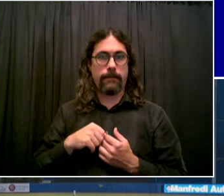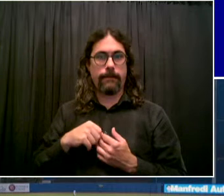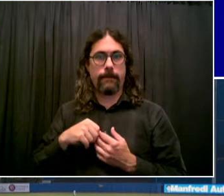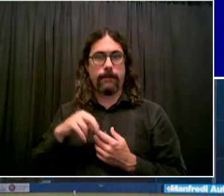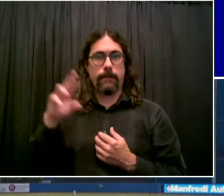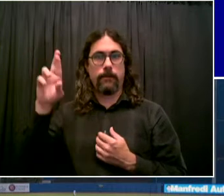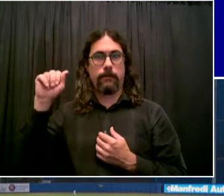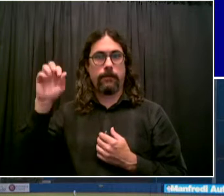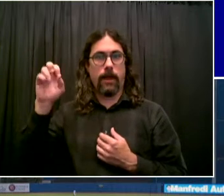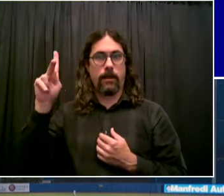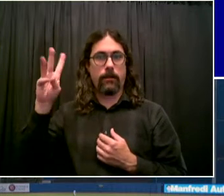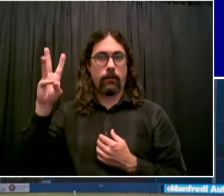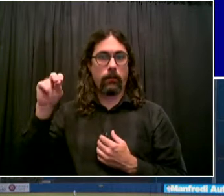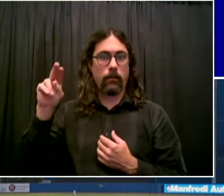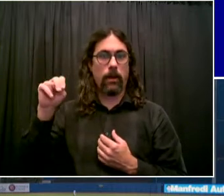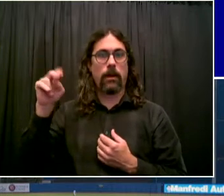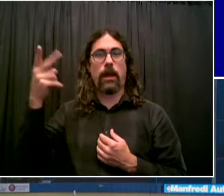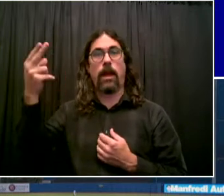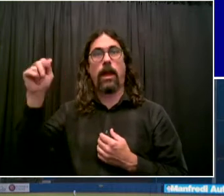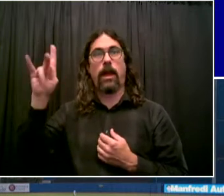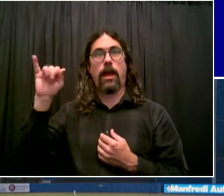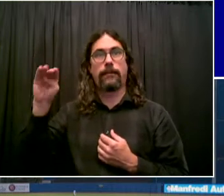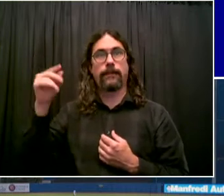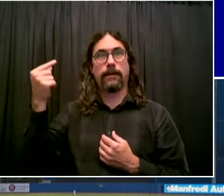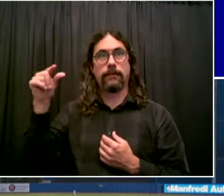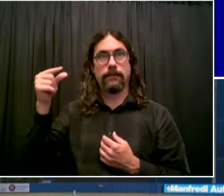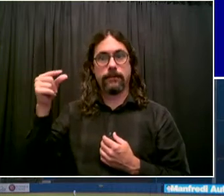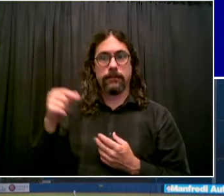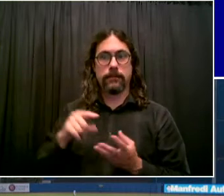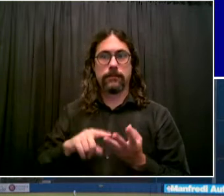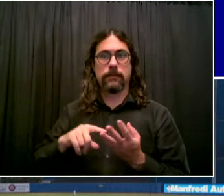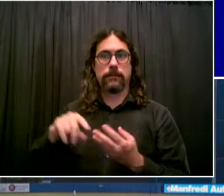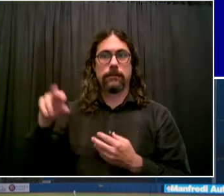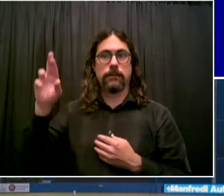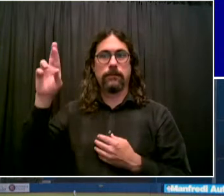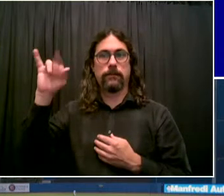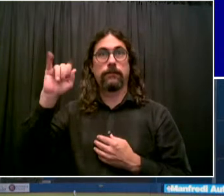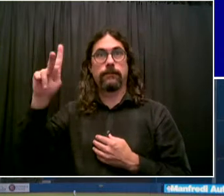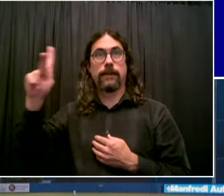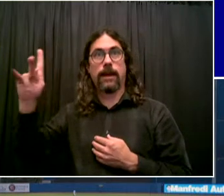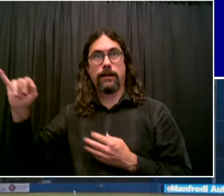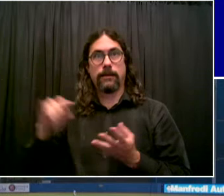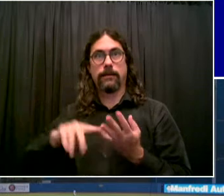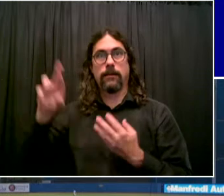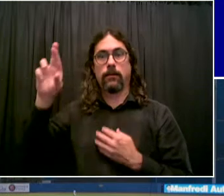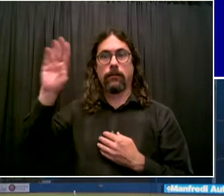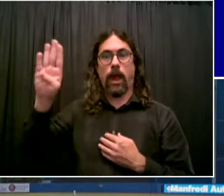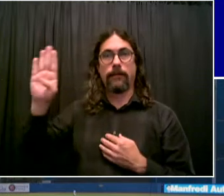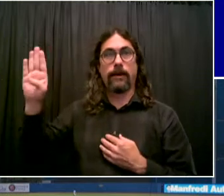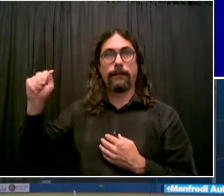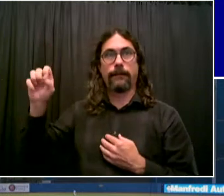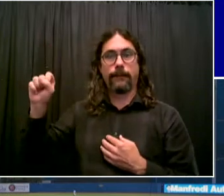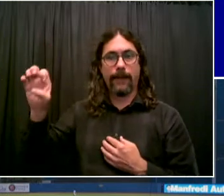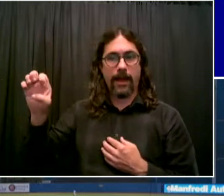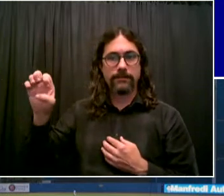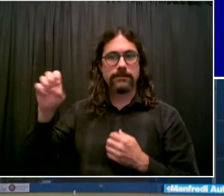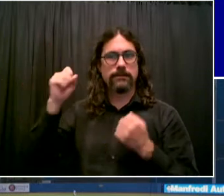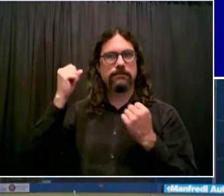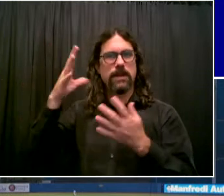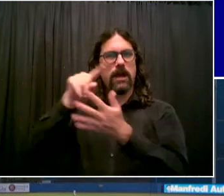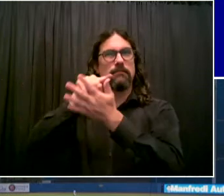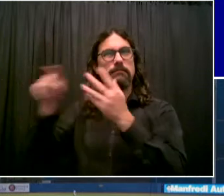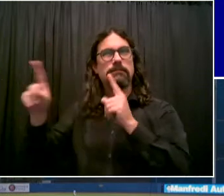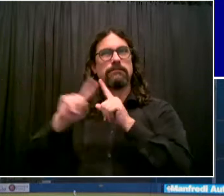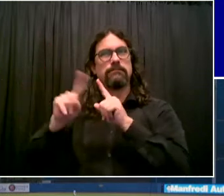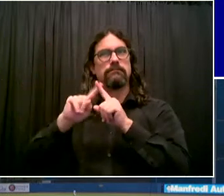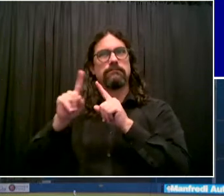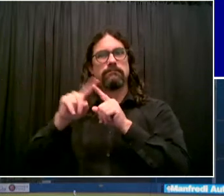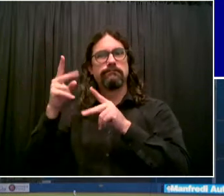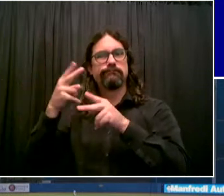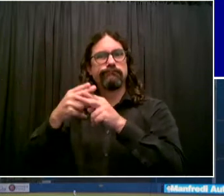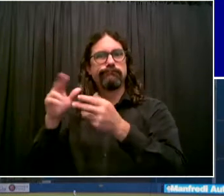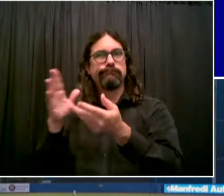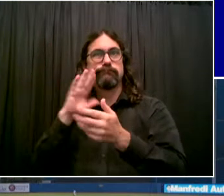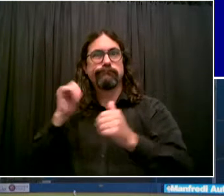MD, HAKEEM GREEN,